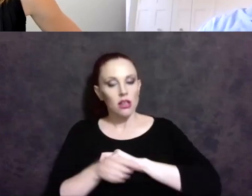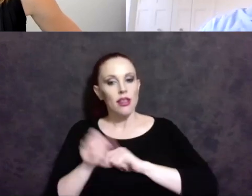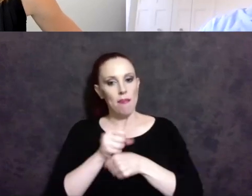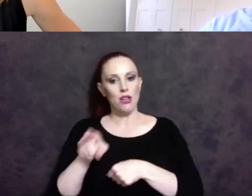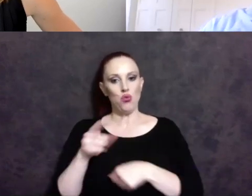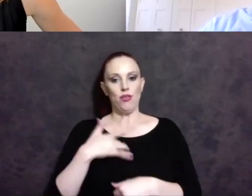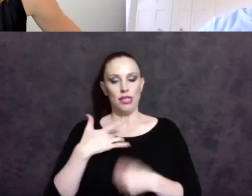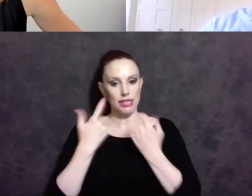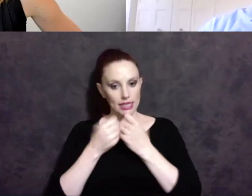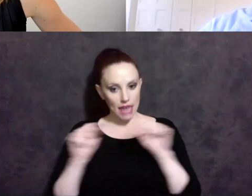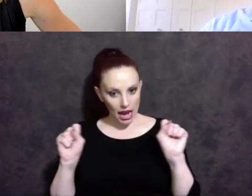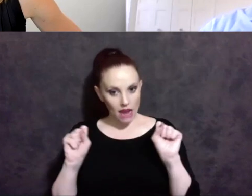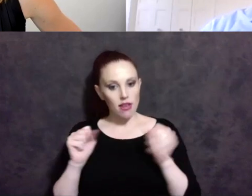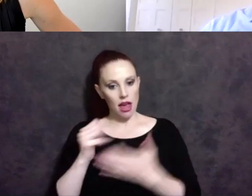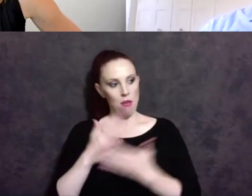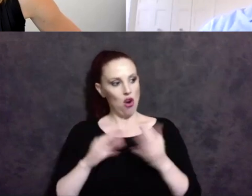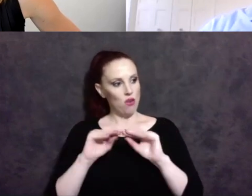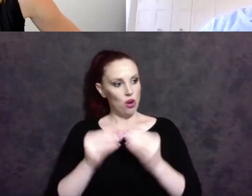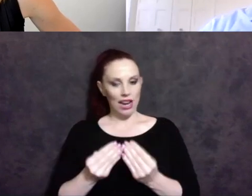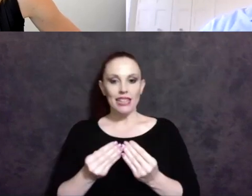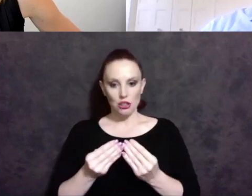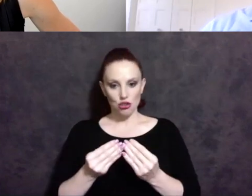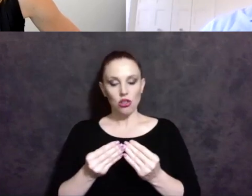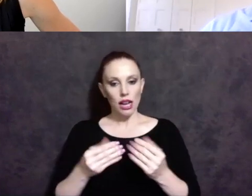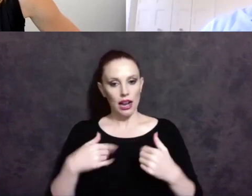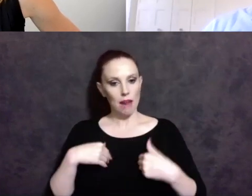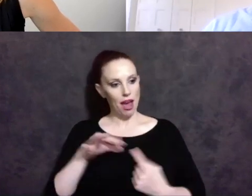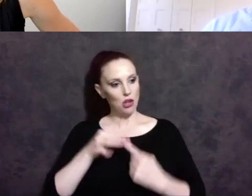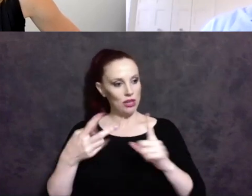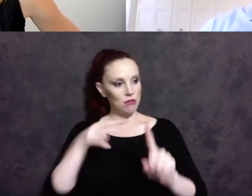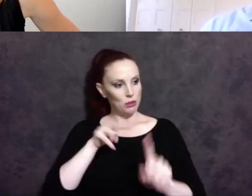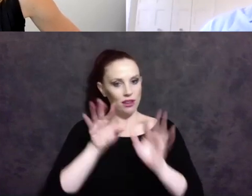That makes you part of the organization and your unique perspective on value versus it